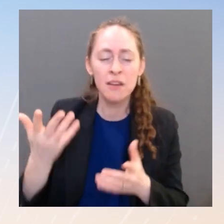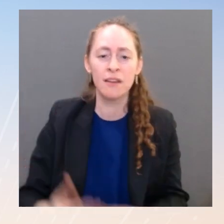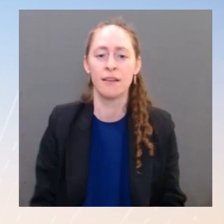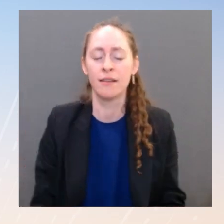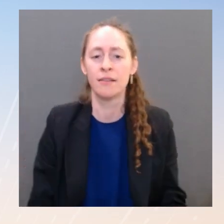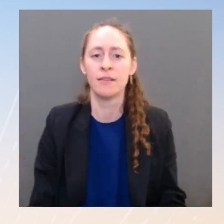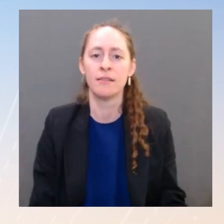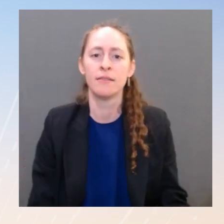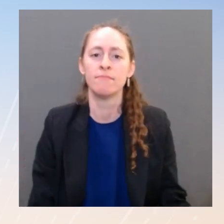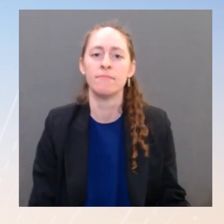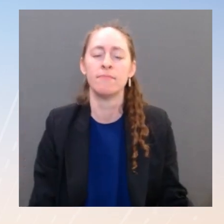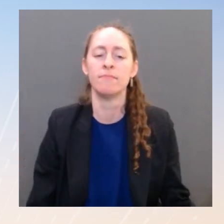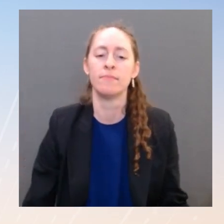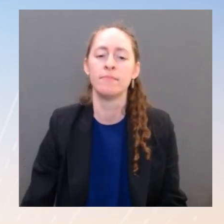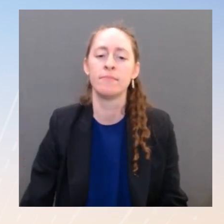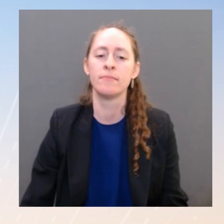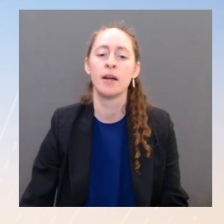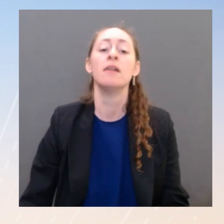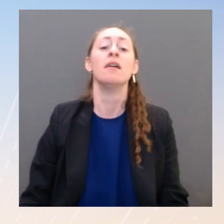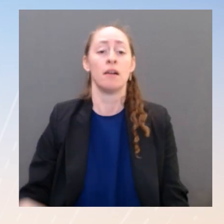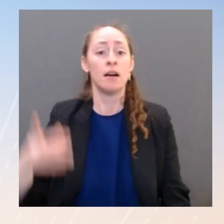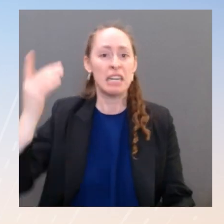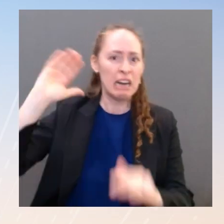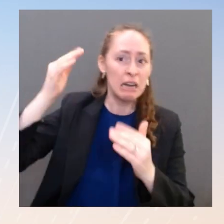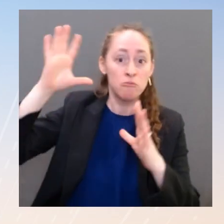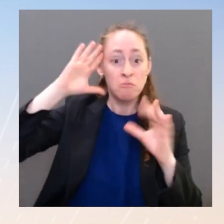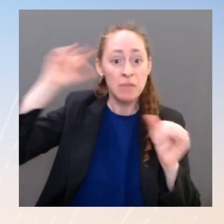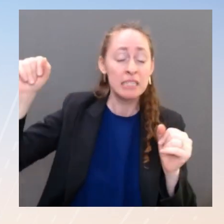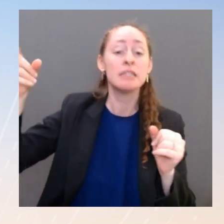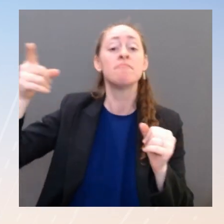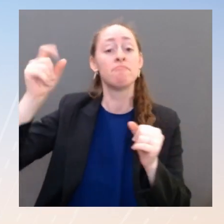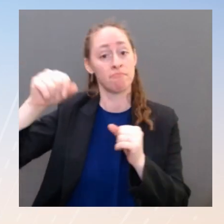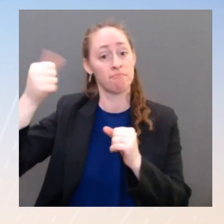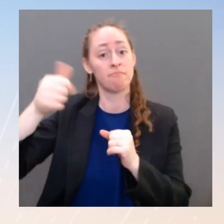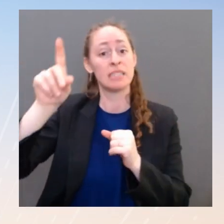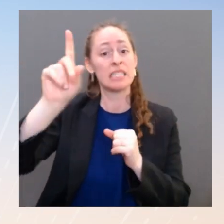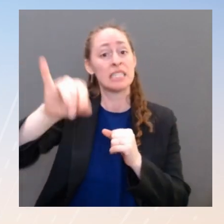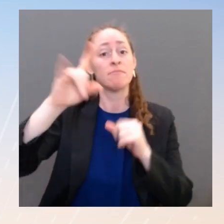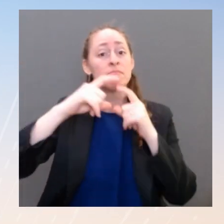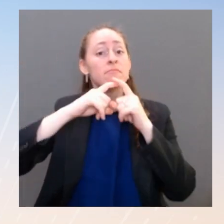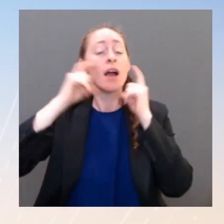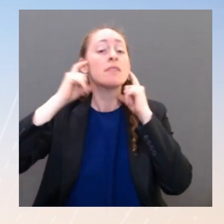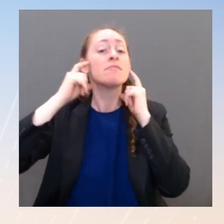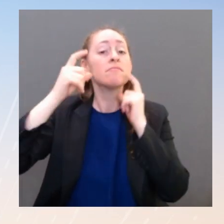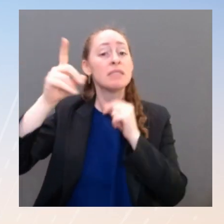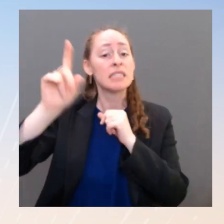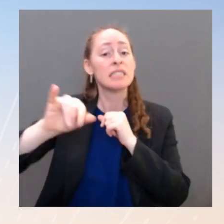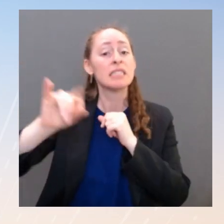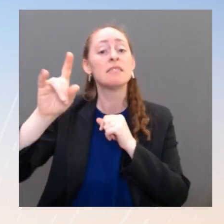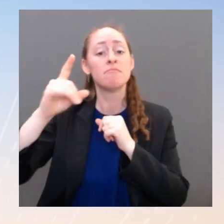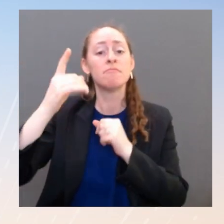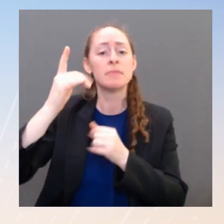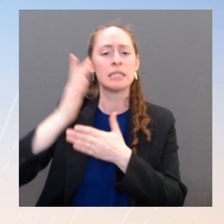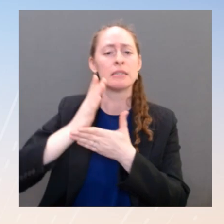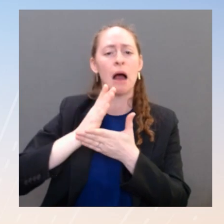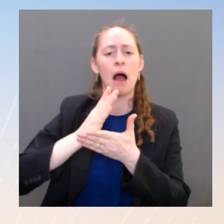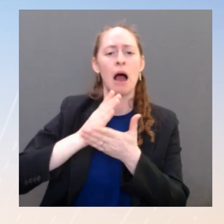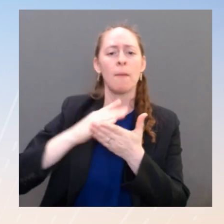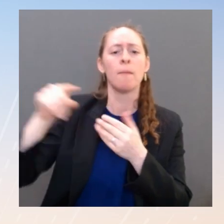for portions of the behind-the-scenes visit to the White House Correspondents' Dinner on Saturday evening, and a determination was made